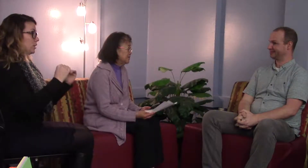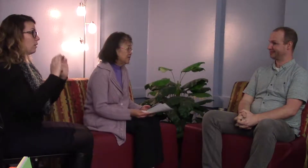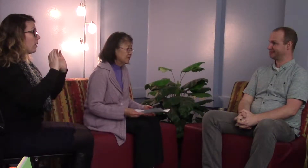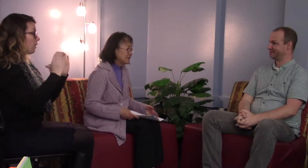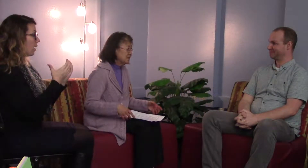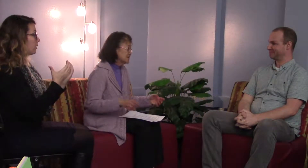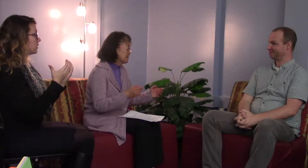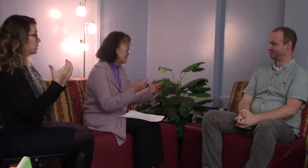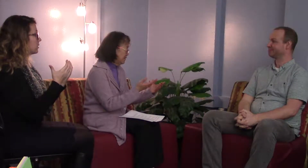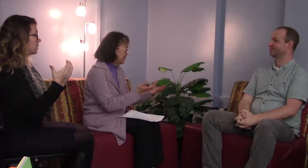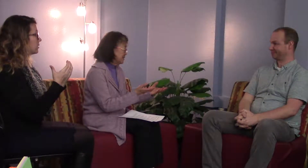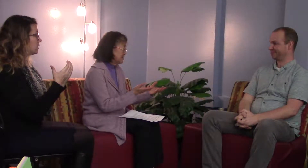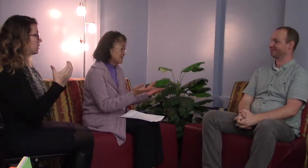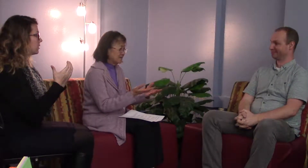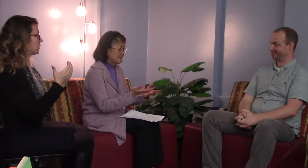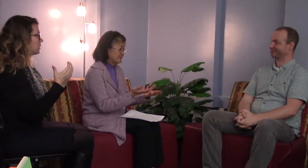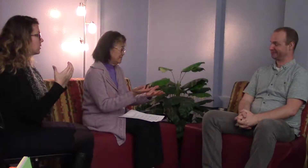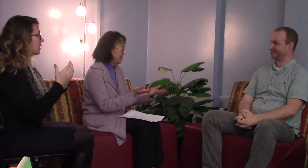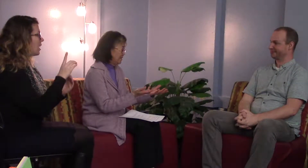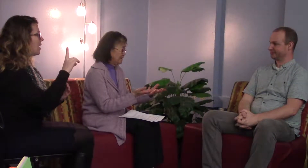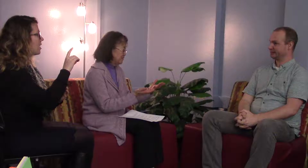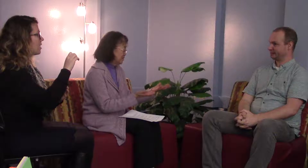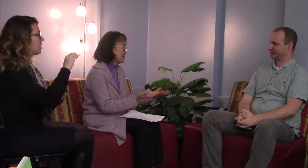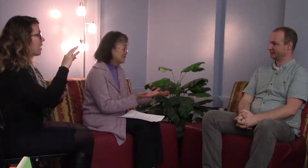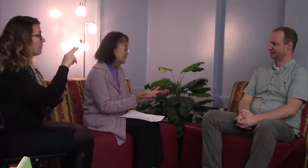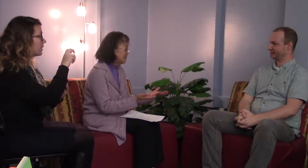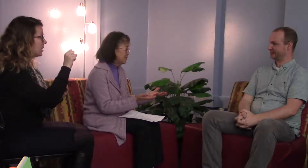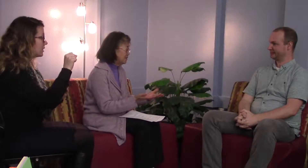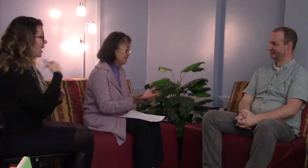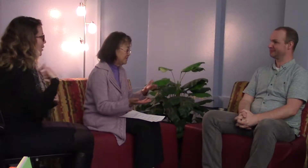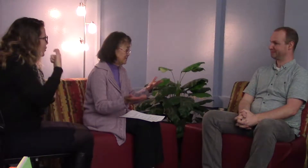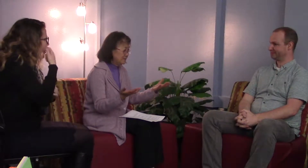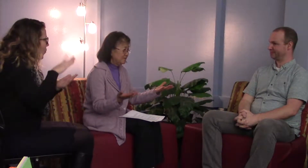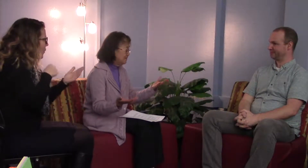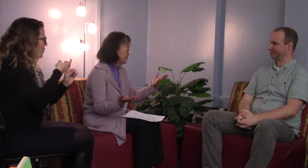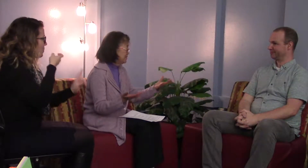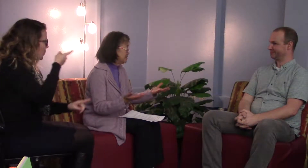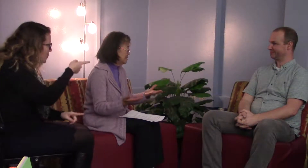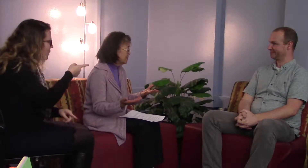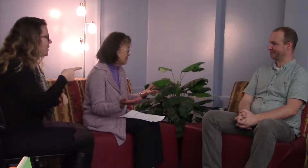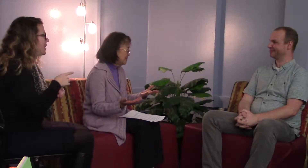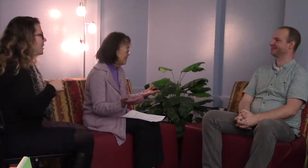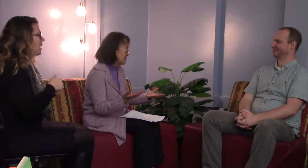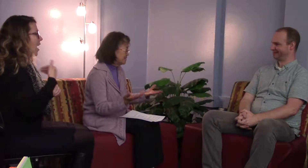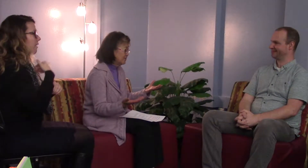you know since deafness, as I have just learned from you, has different degrees